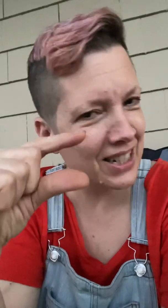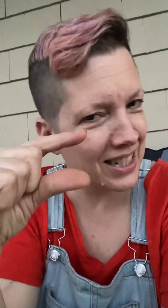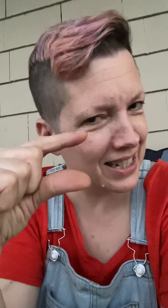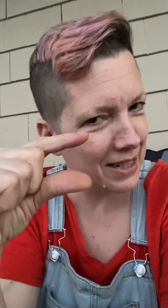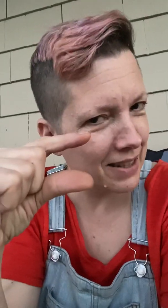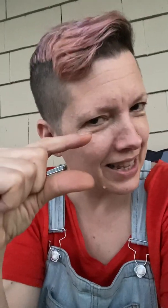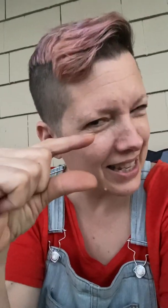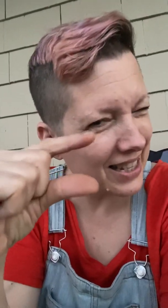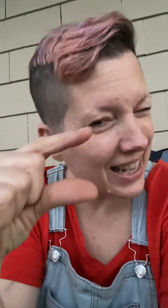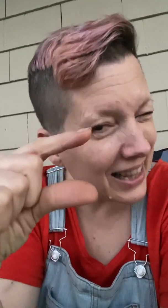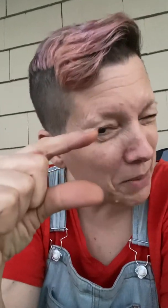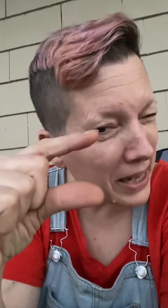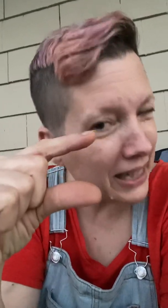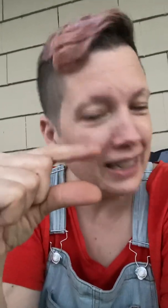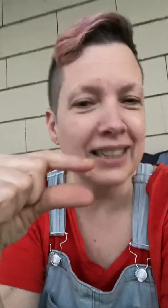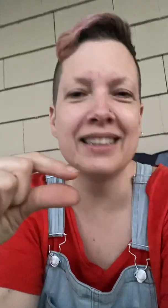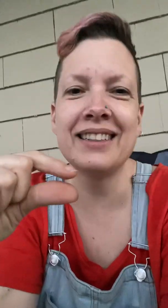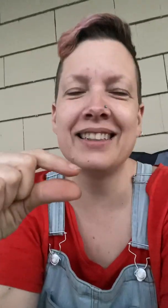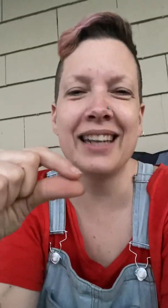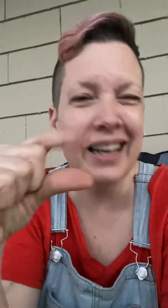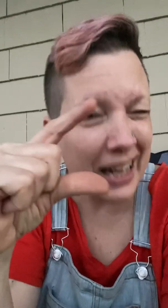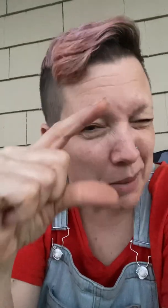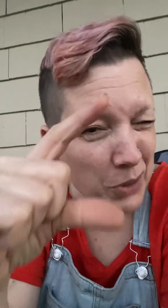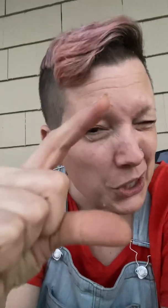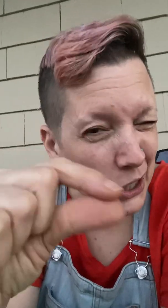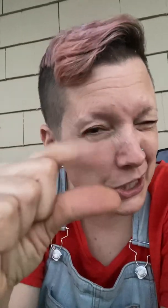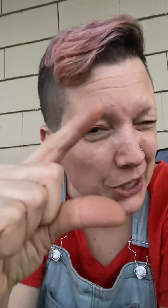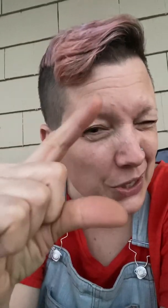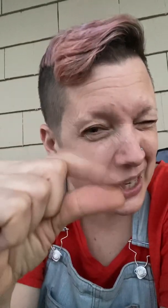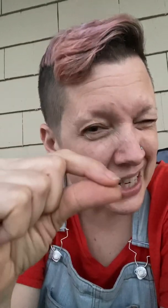just like this, like a little bit... [silly voice] "I'm crushing your head"